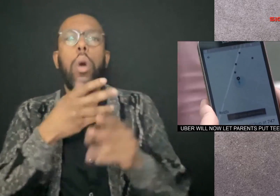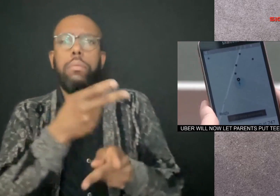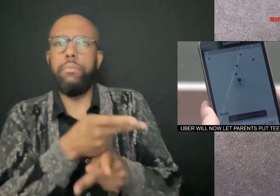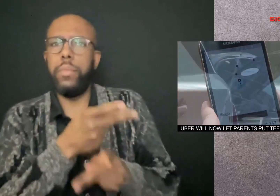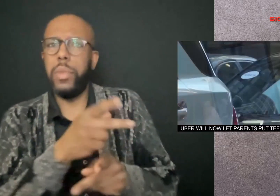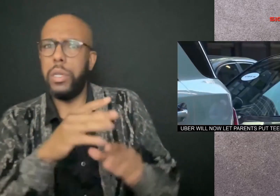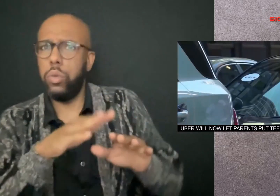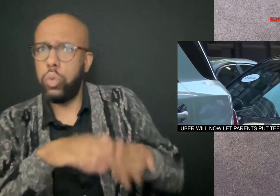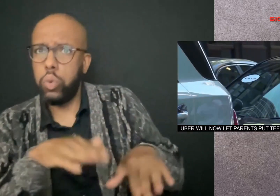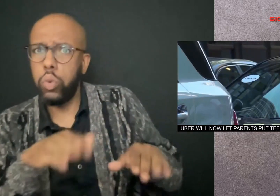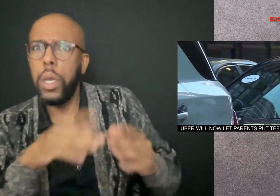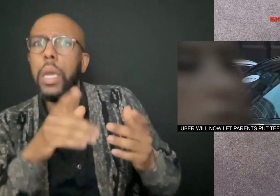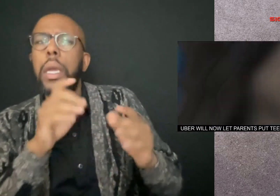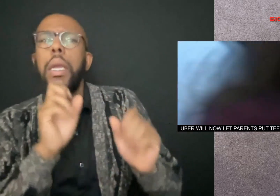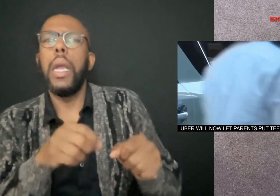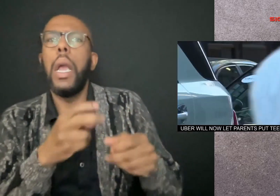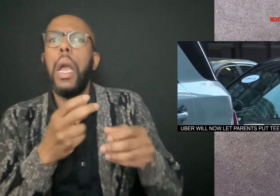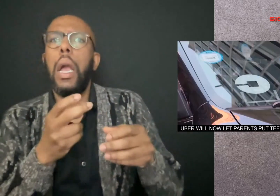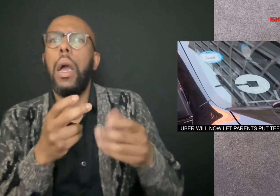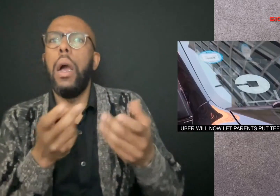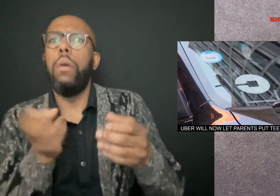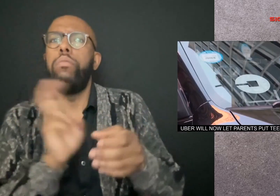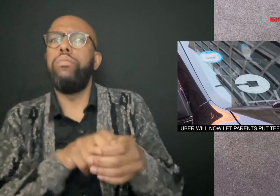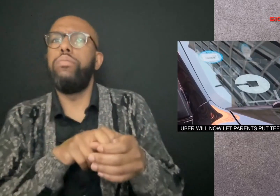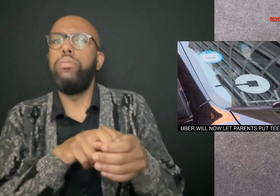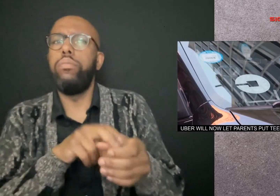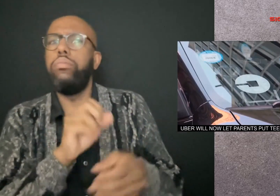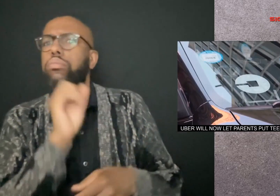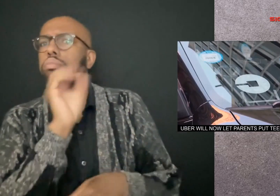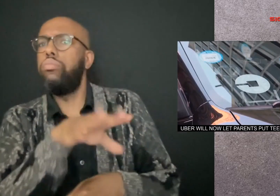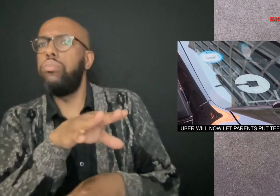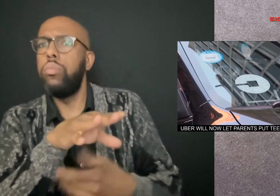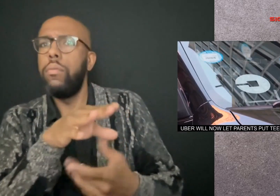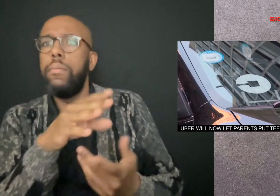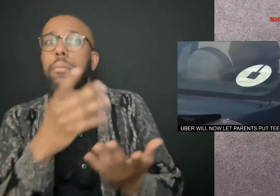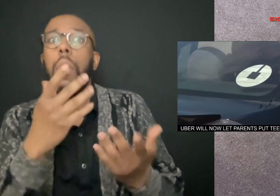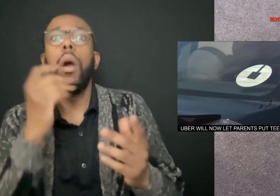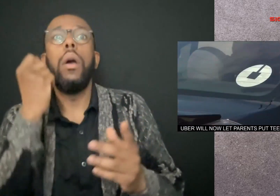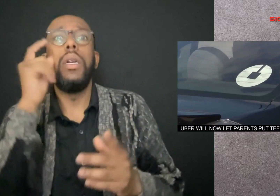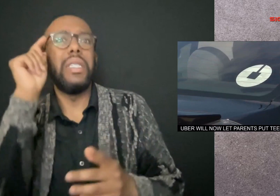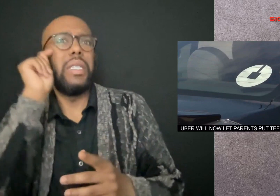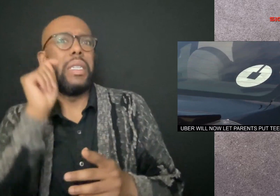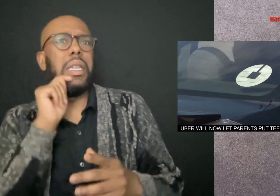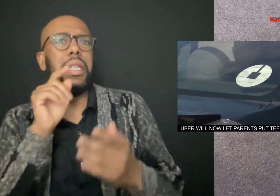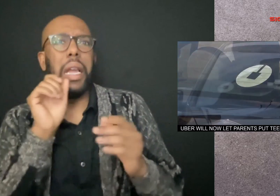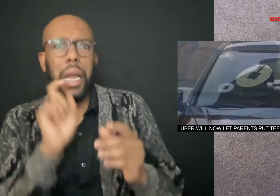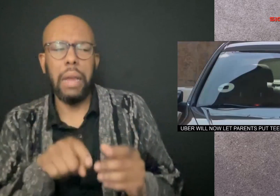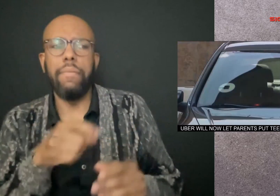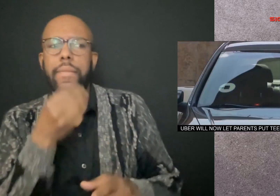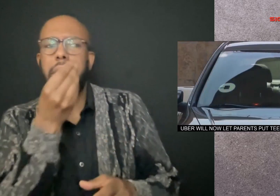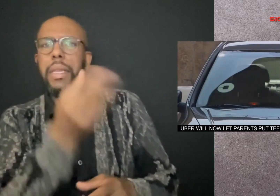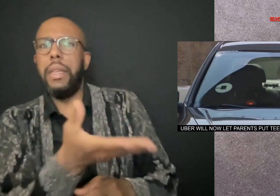Once their parents are caretakers, hail a ride for them. Teens will have to give the driver a unique pin number.